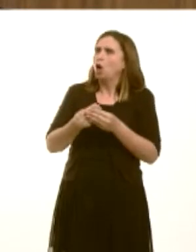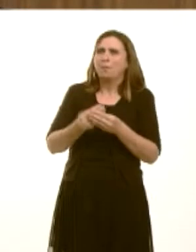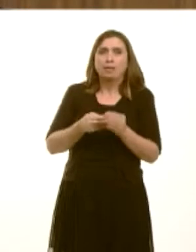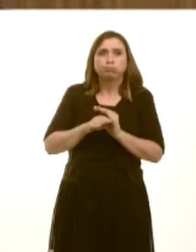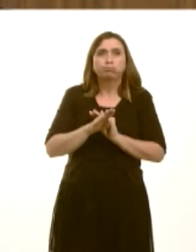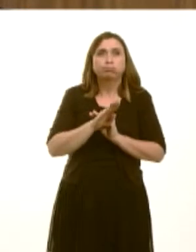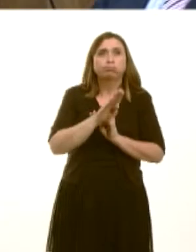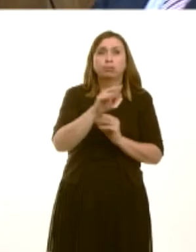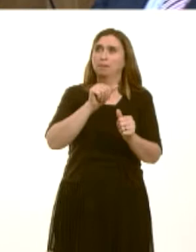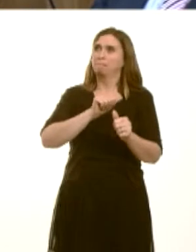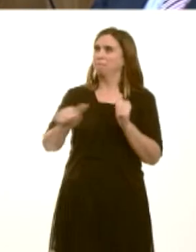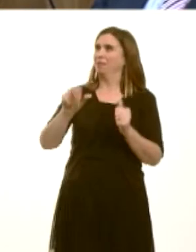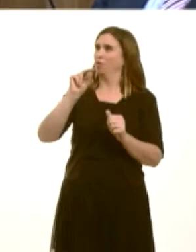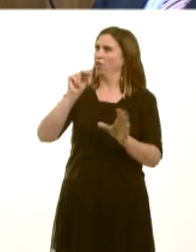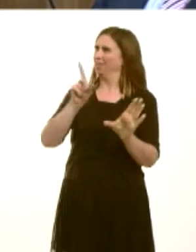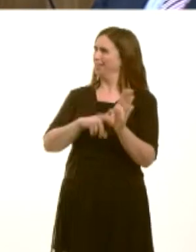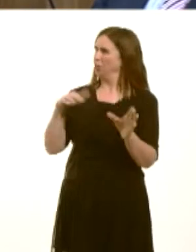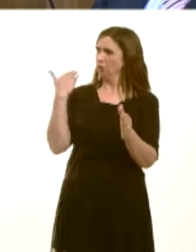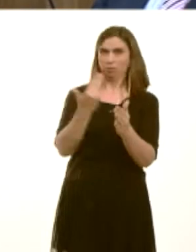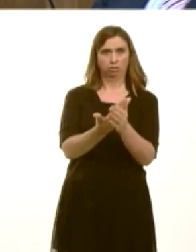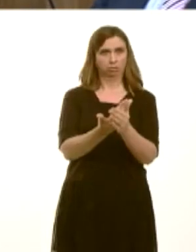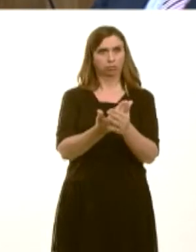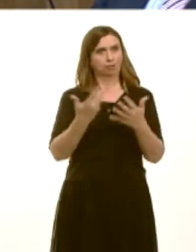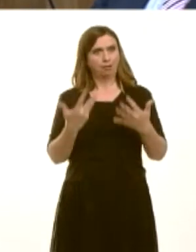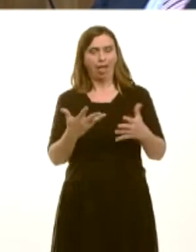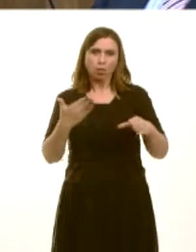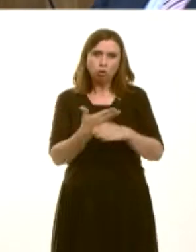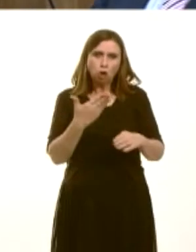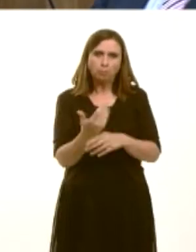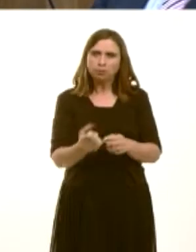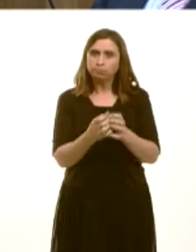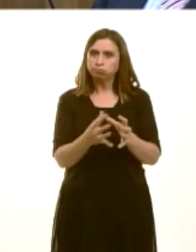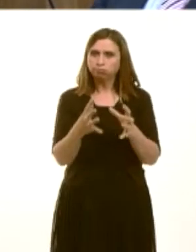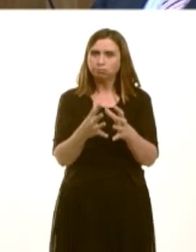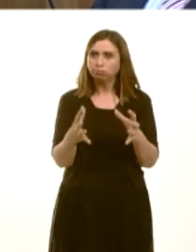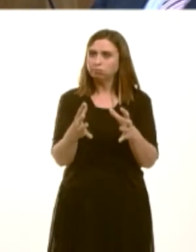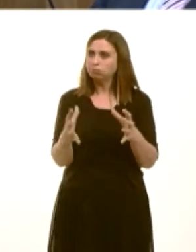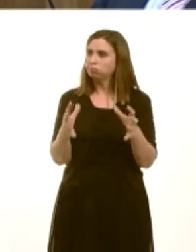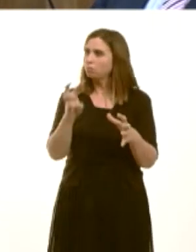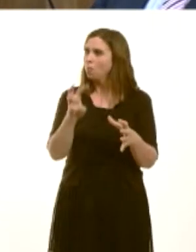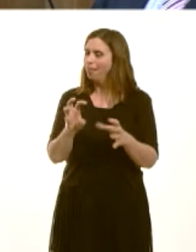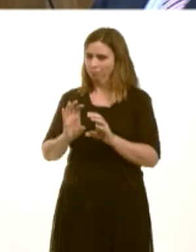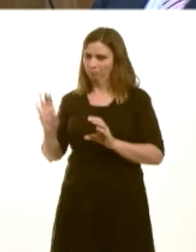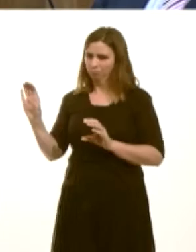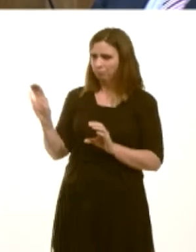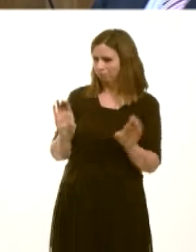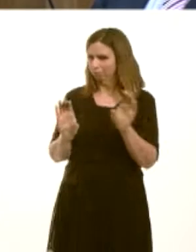for 30 years. We are in a position now where we see jobs being created across the whole of Wales. We see investment being brought in as a result of the activities of the Welsh